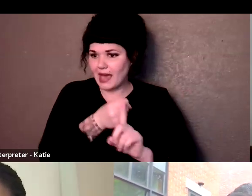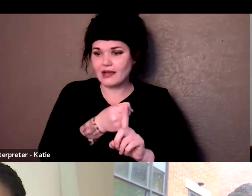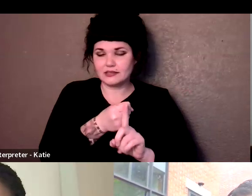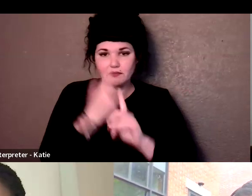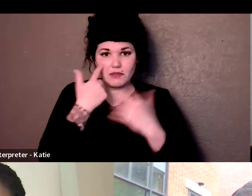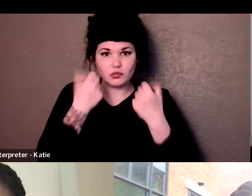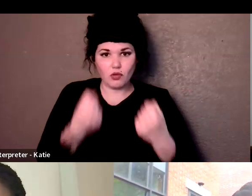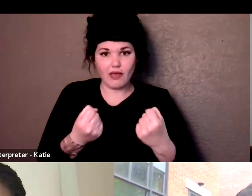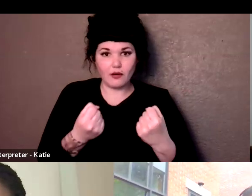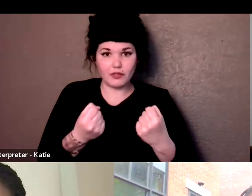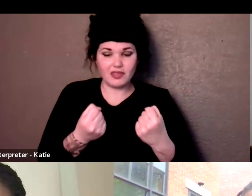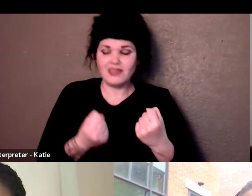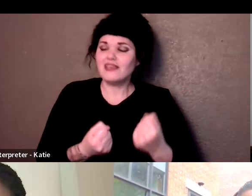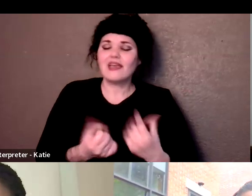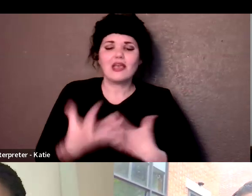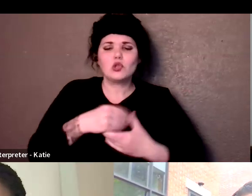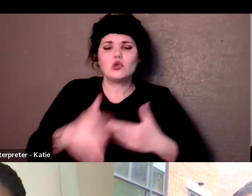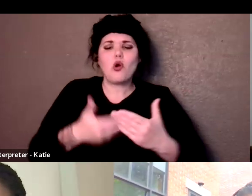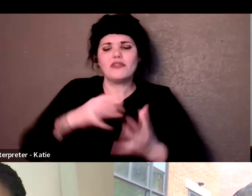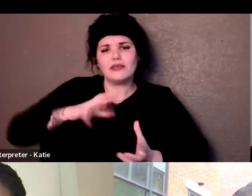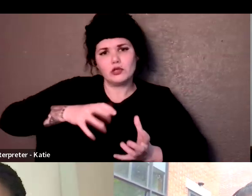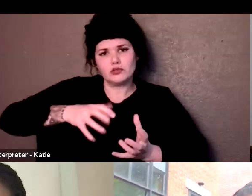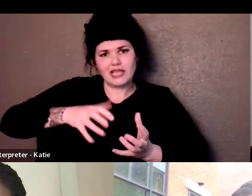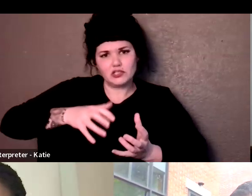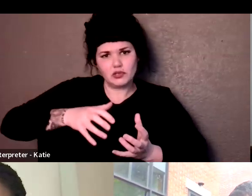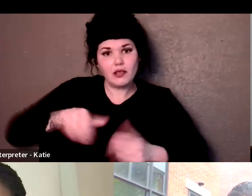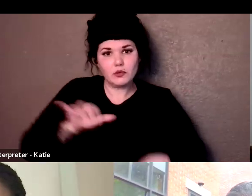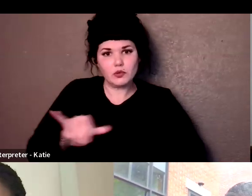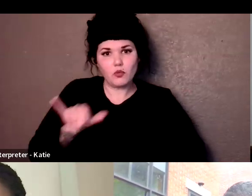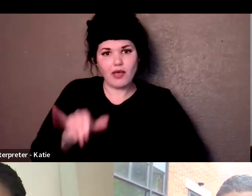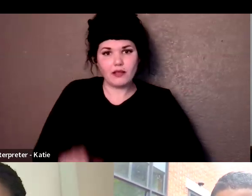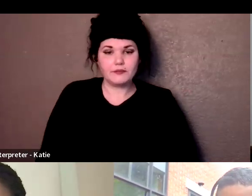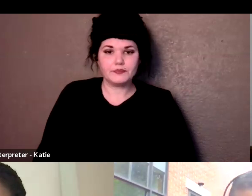intersectionality pieces as well. You can learn more about the mental health research that is